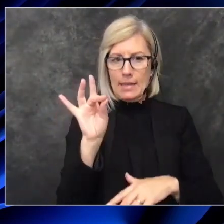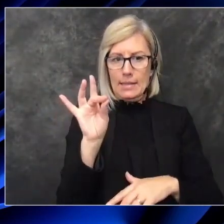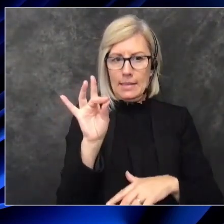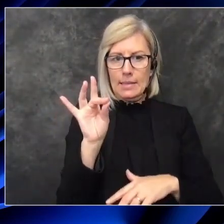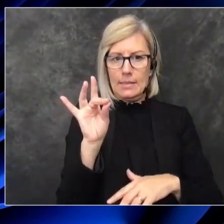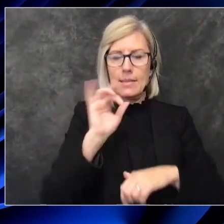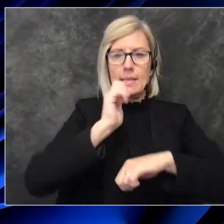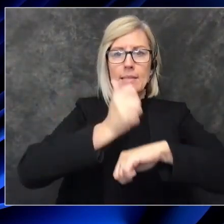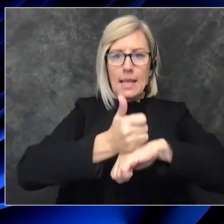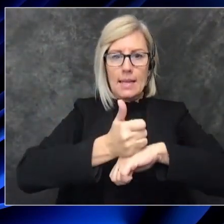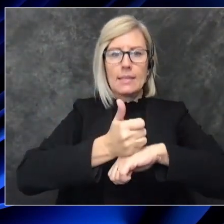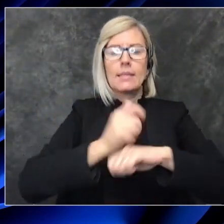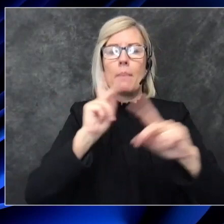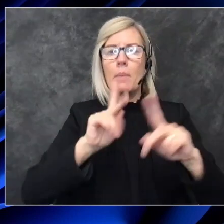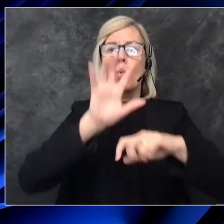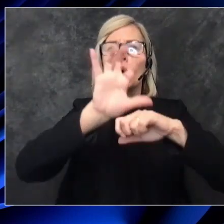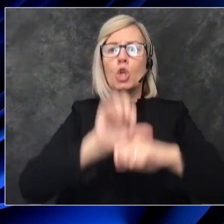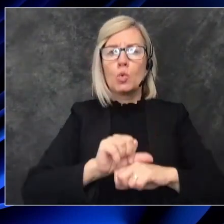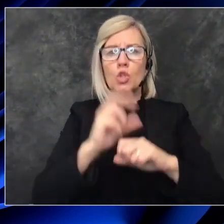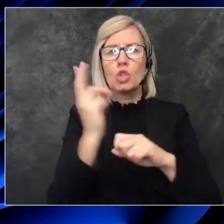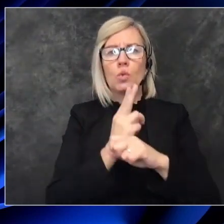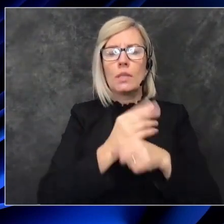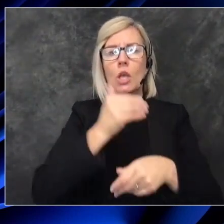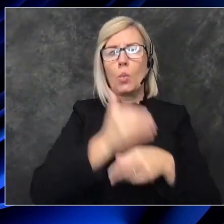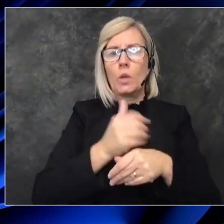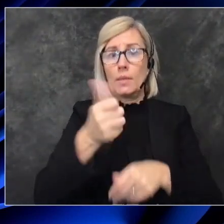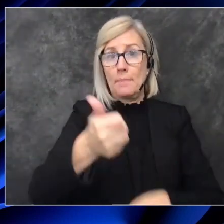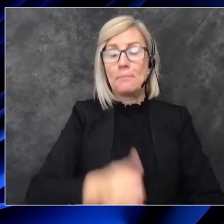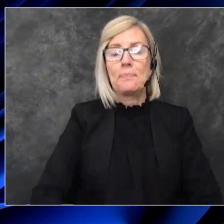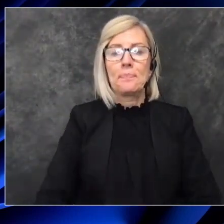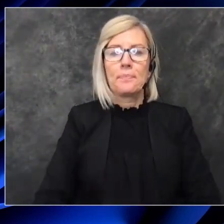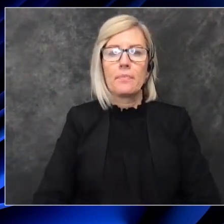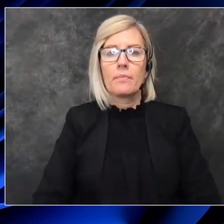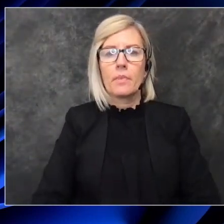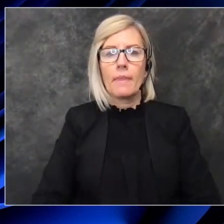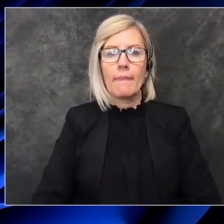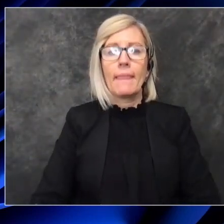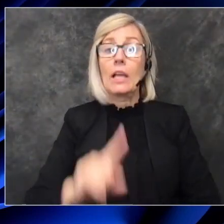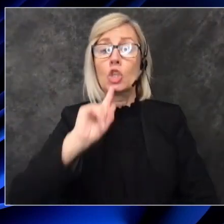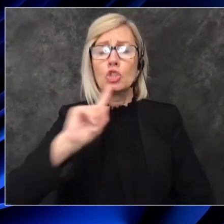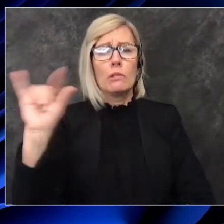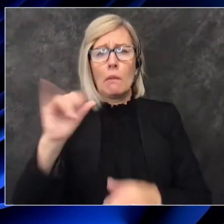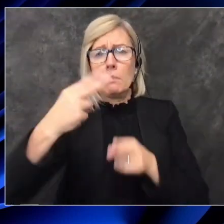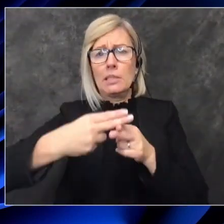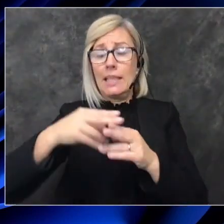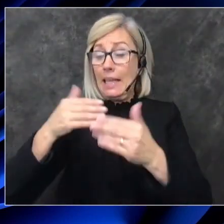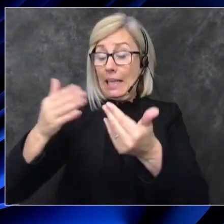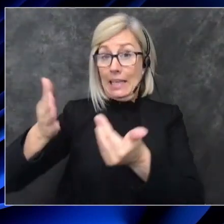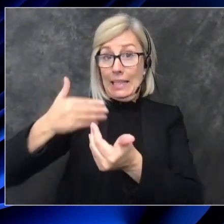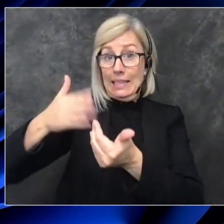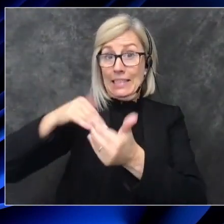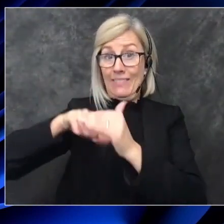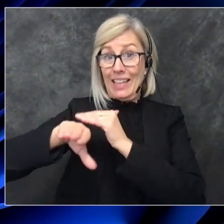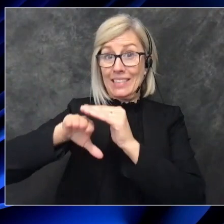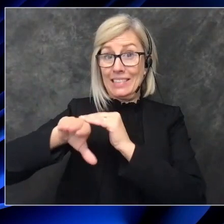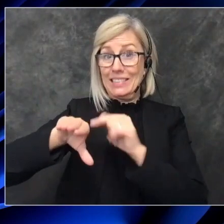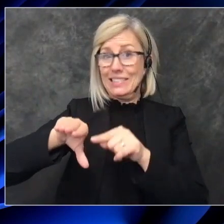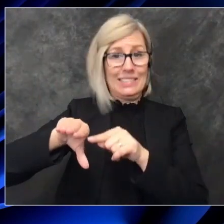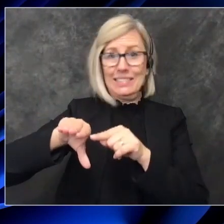were accustomed to using in WIN 10? Yeah, sure. So like we mentioned, ease of access has been rebranded, rebranded as Accessibility,